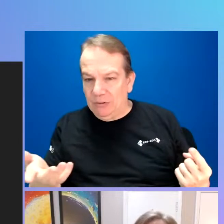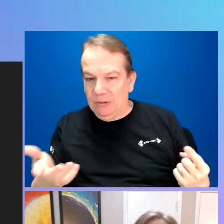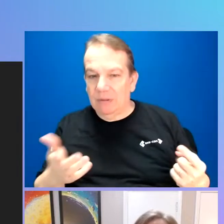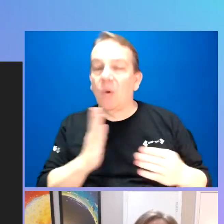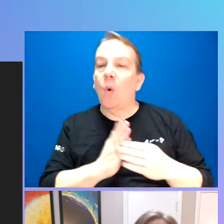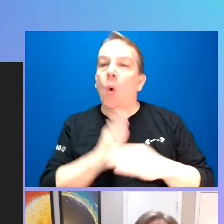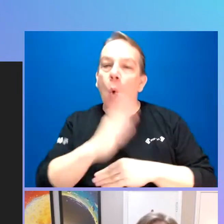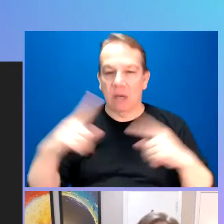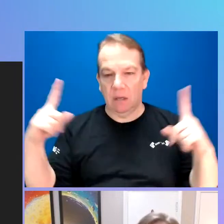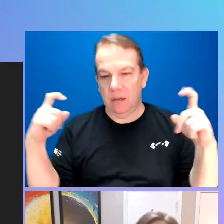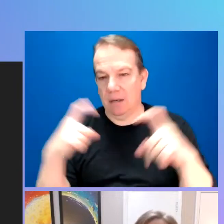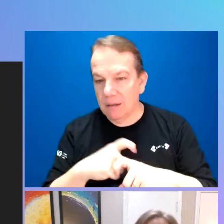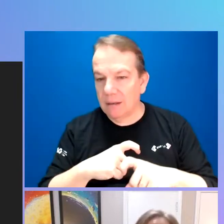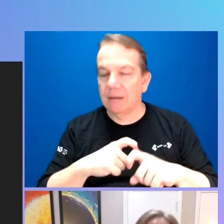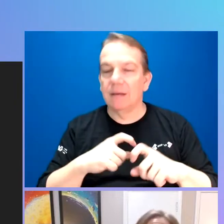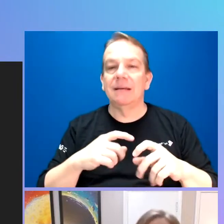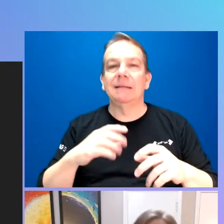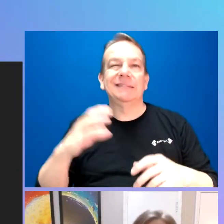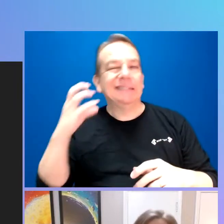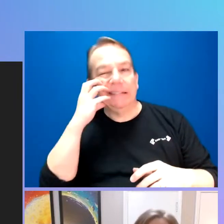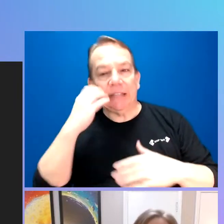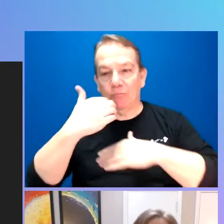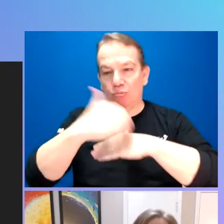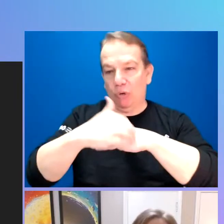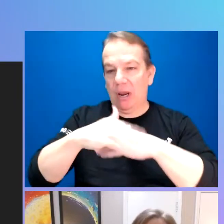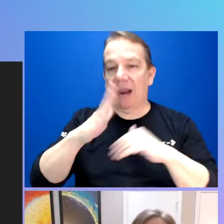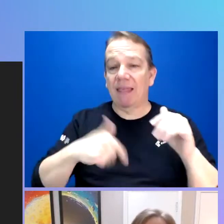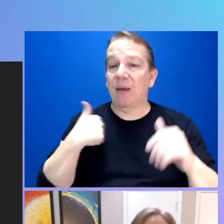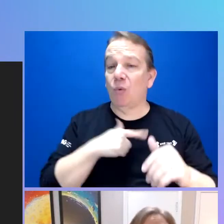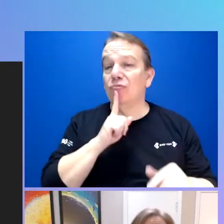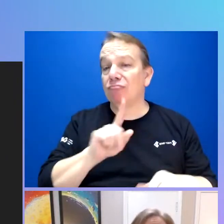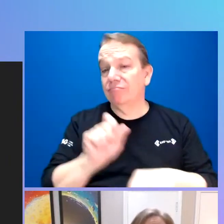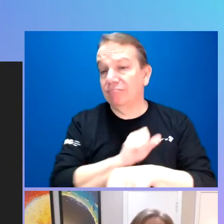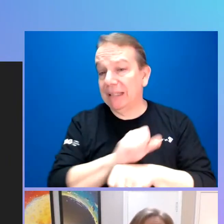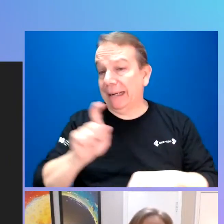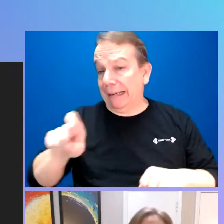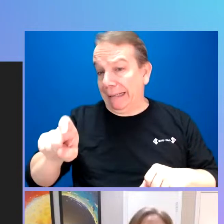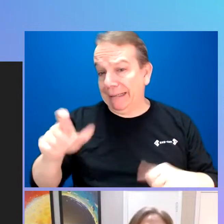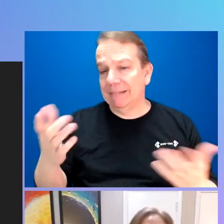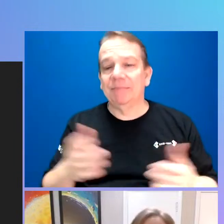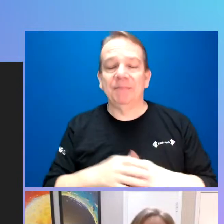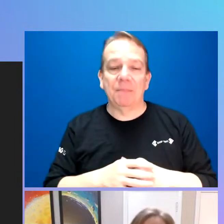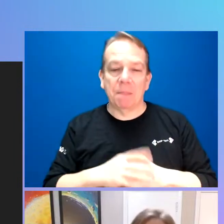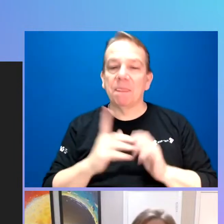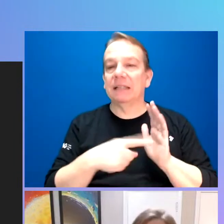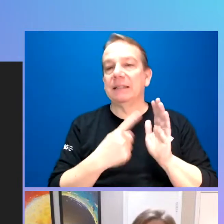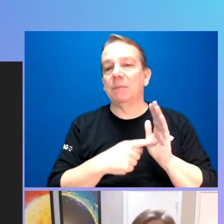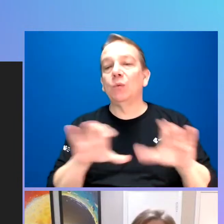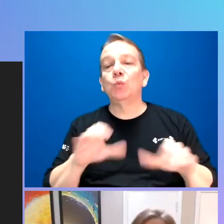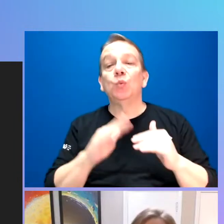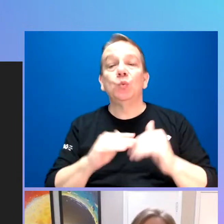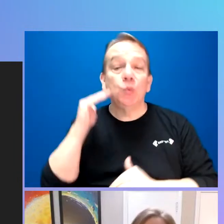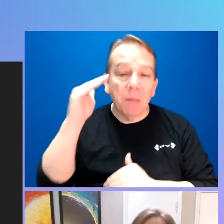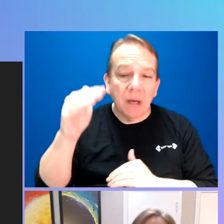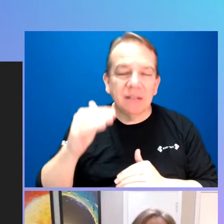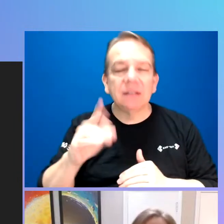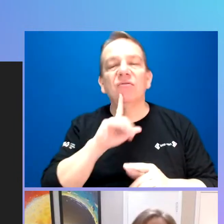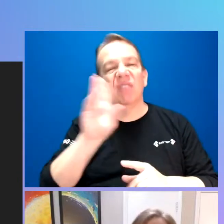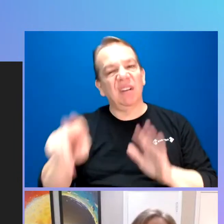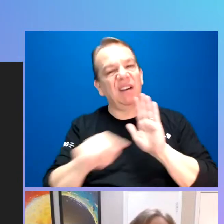that has more stuff in it than we really need. If we do too much, we can negatively impact